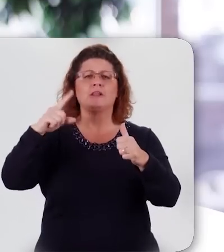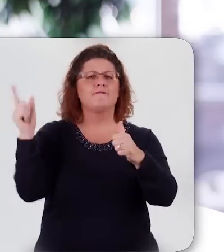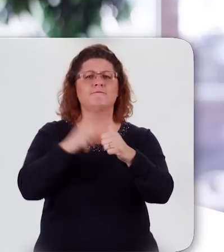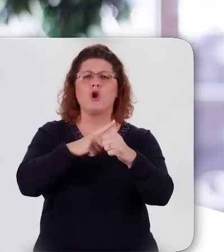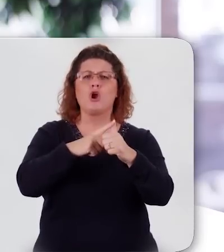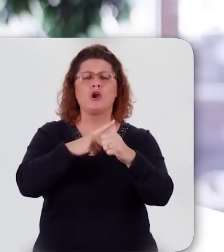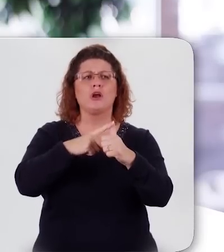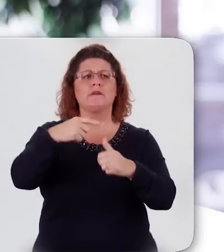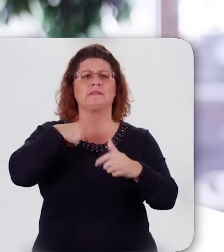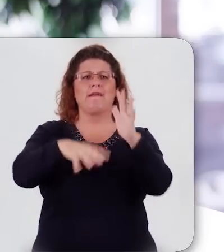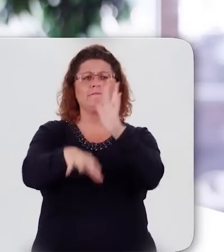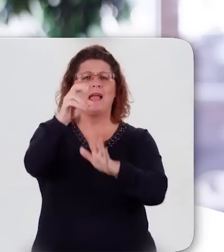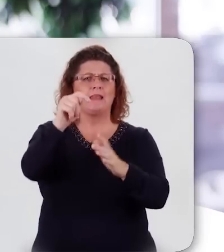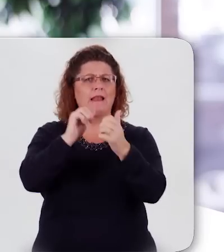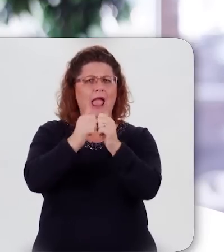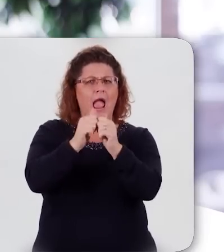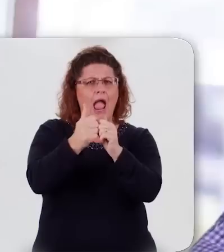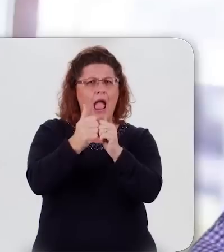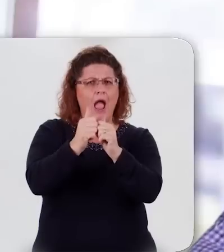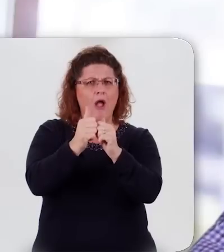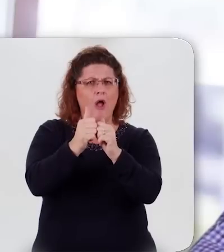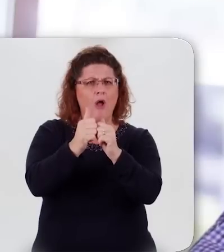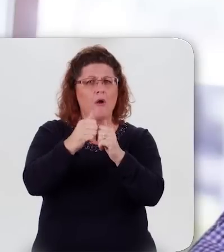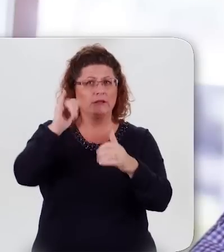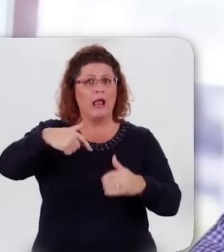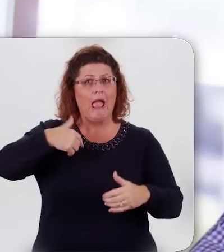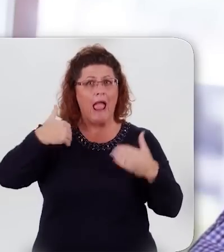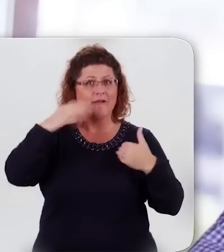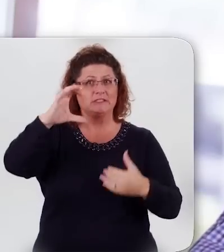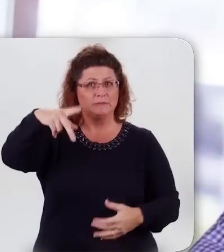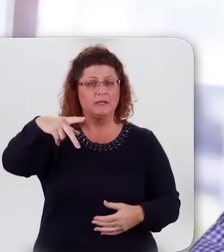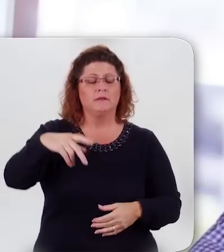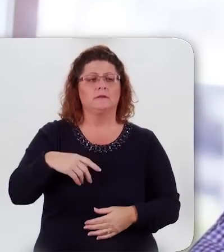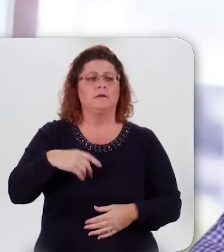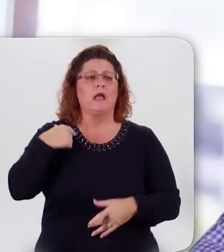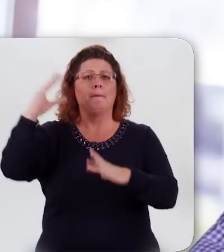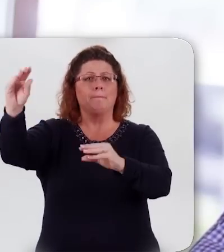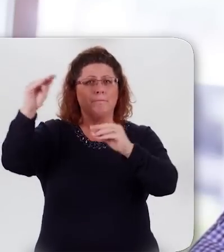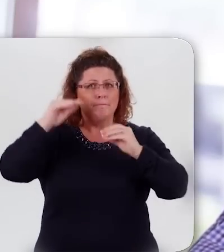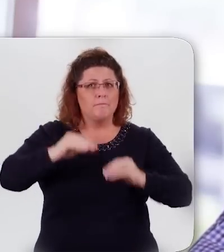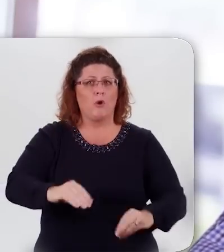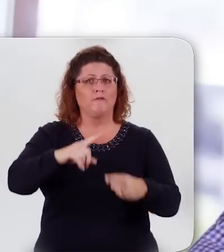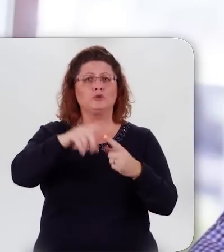I found out I had my disability when I moved